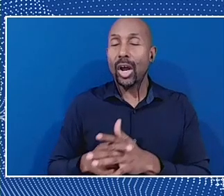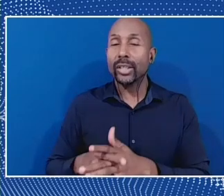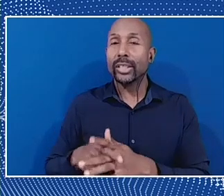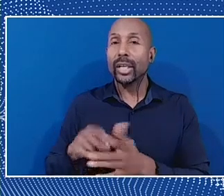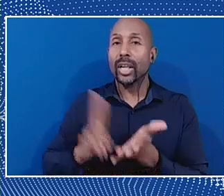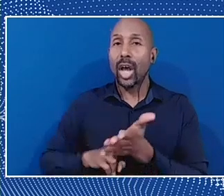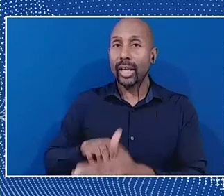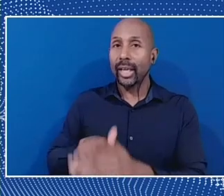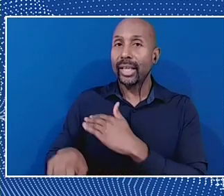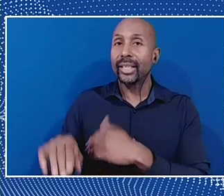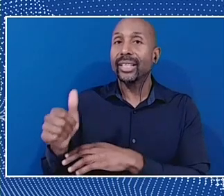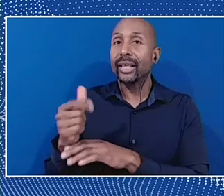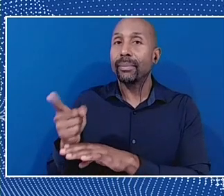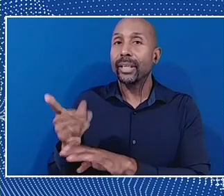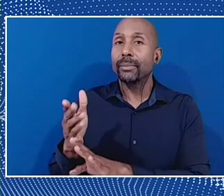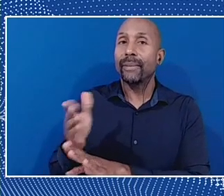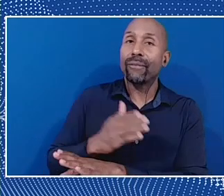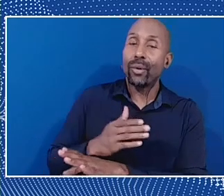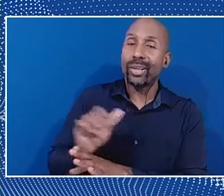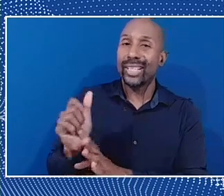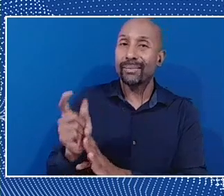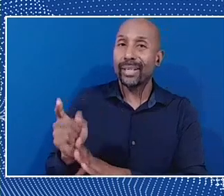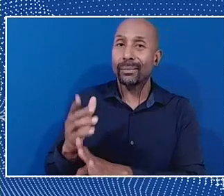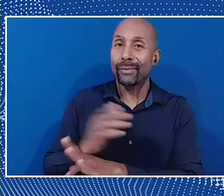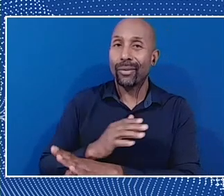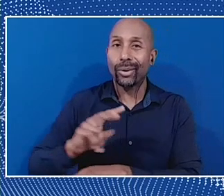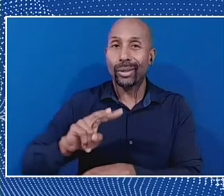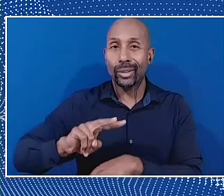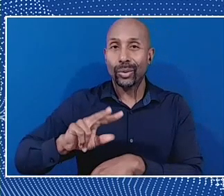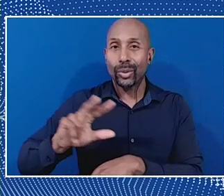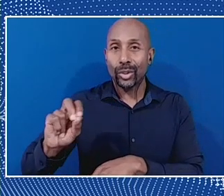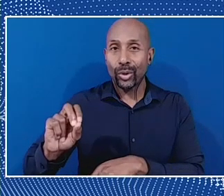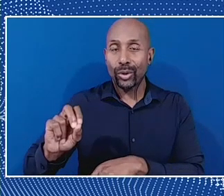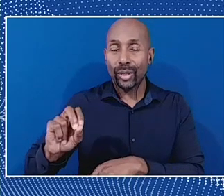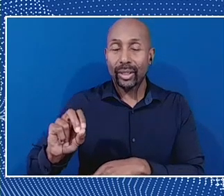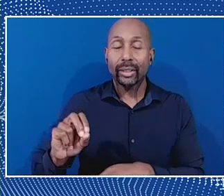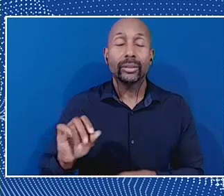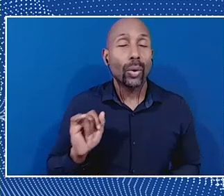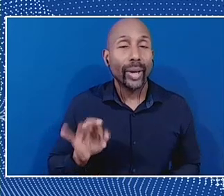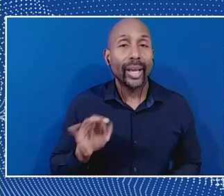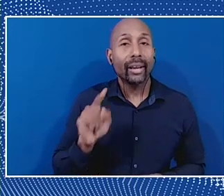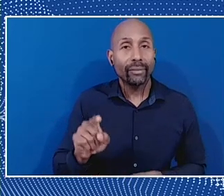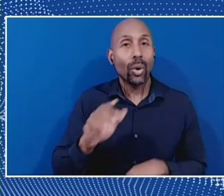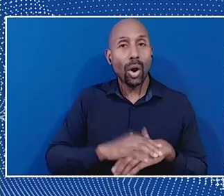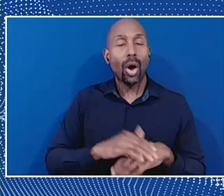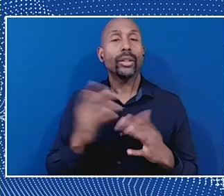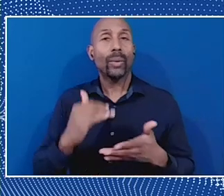So if folks who were waitlisted, if they could begin to log in around 2:20 p.m.